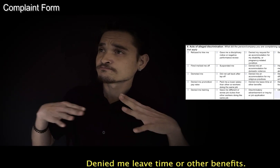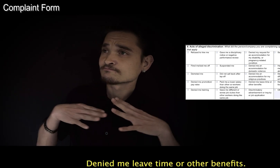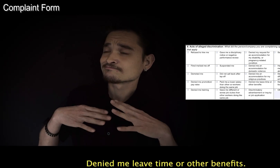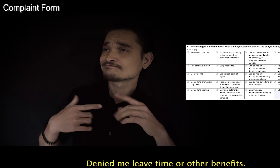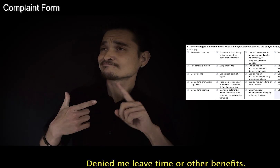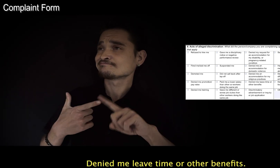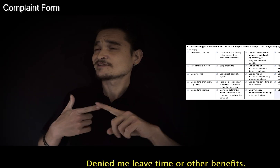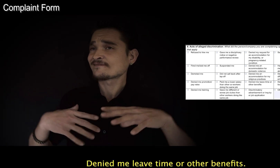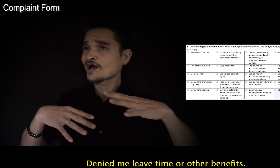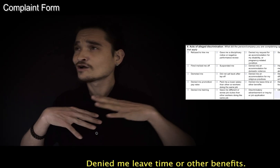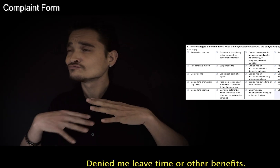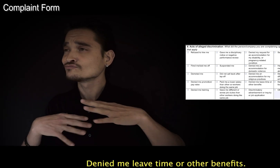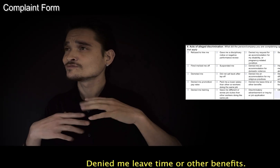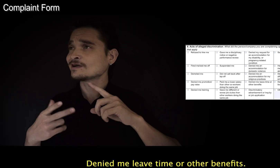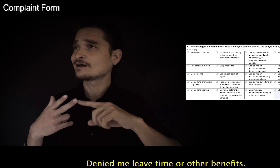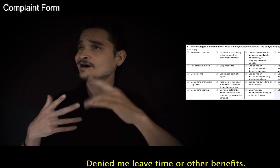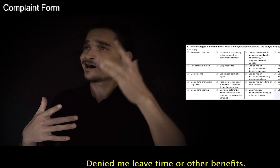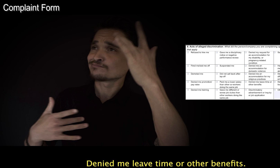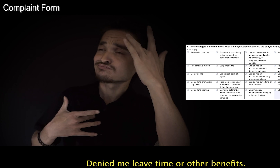Denied me leave time or other benefits.